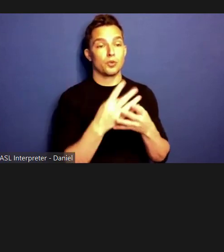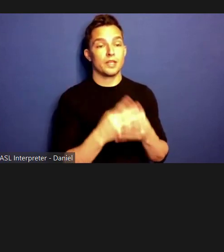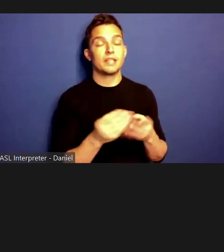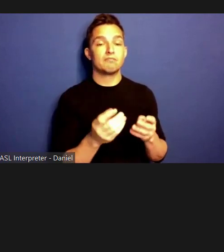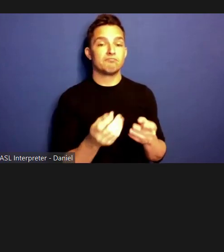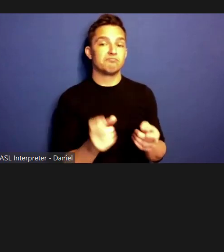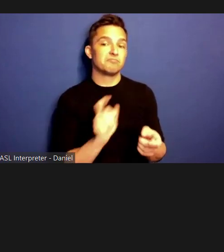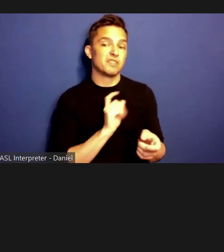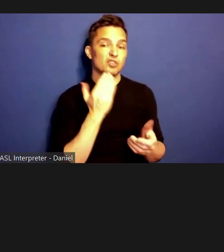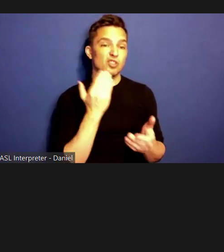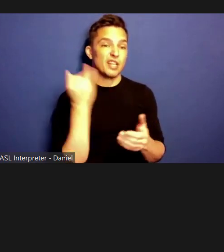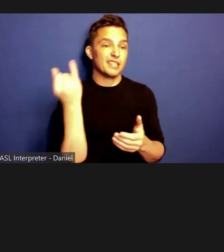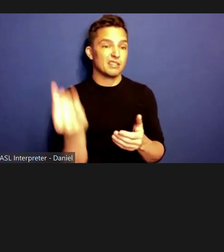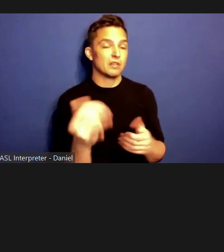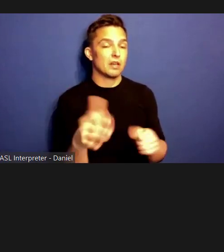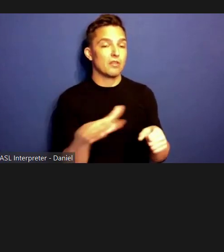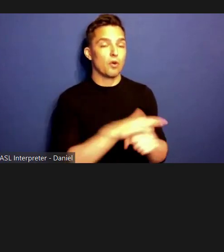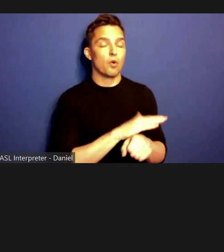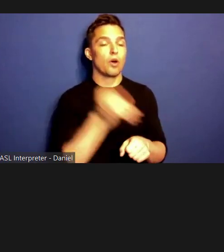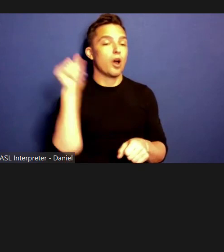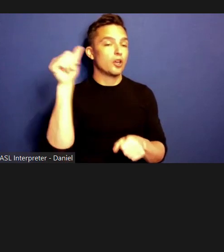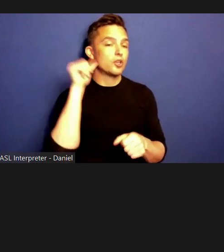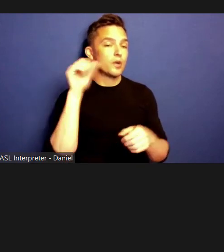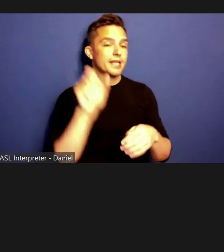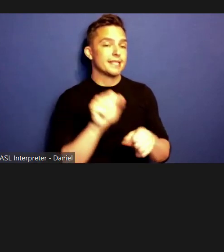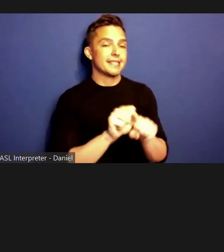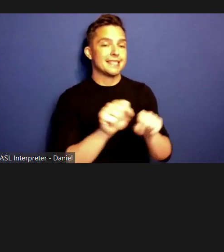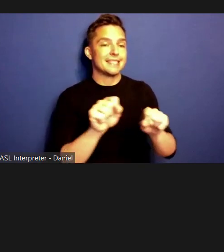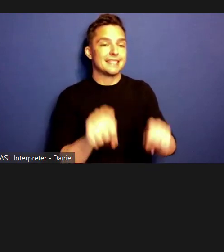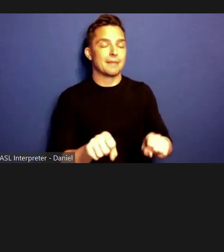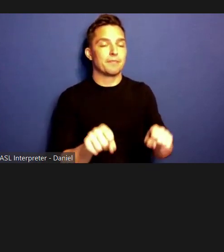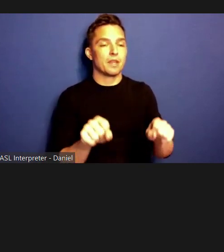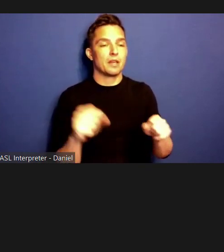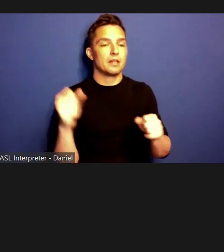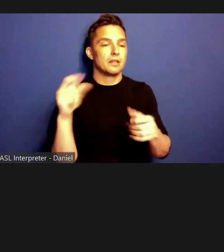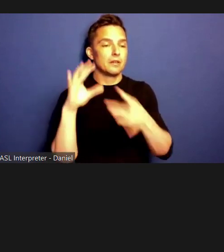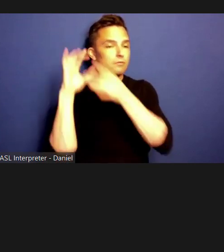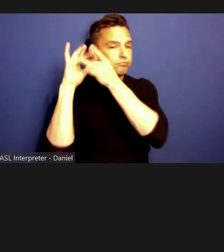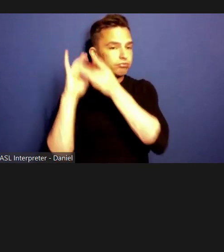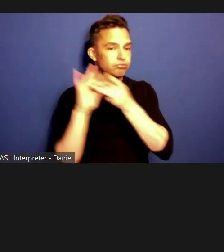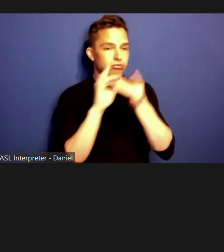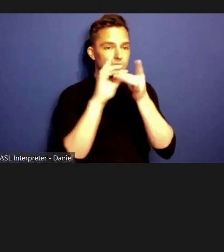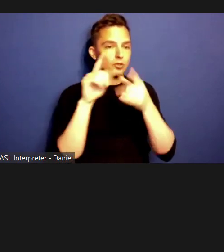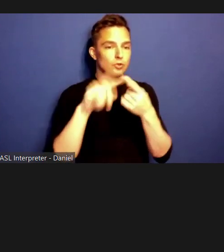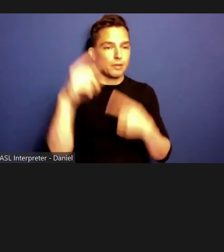entire auditory system all the way to the brain with the child showing